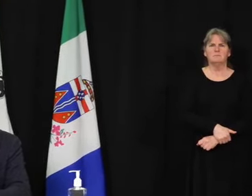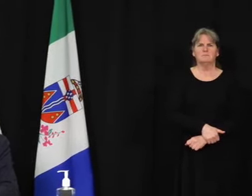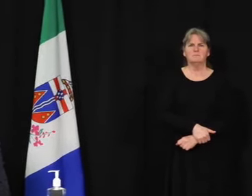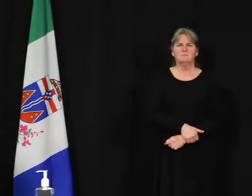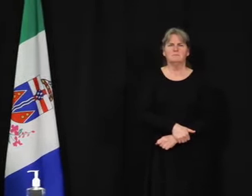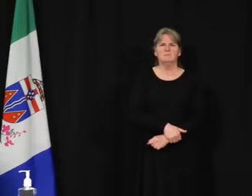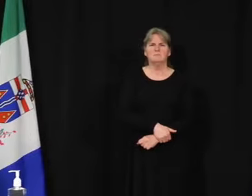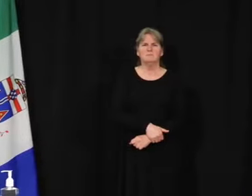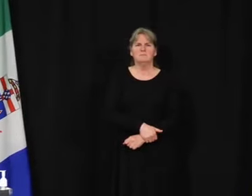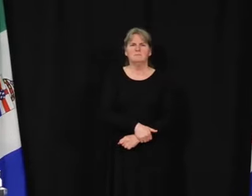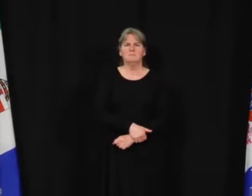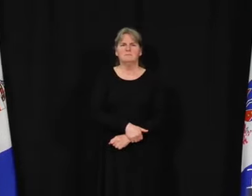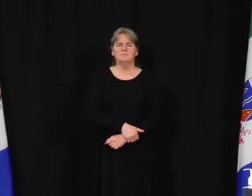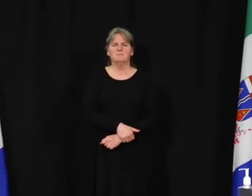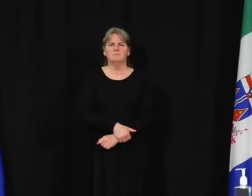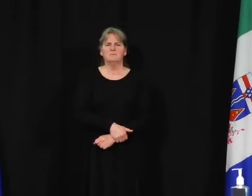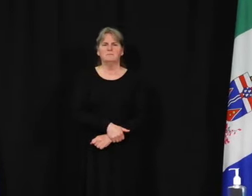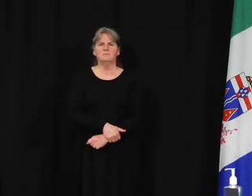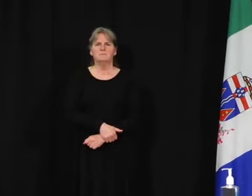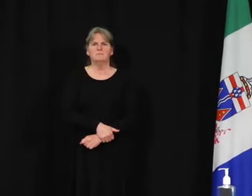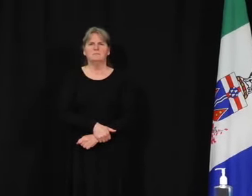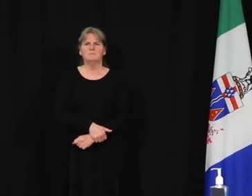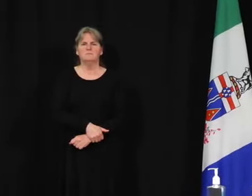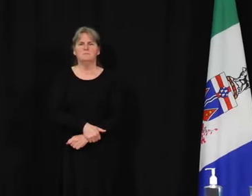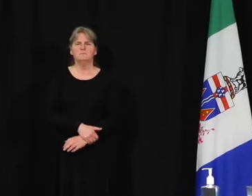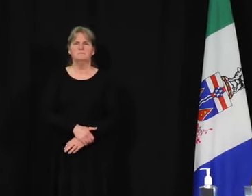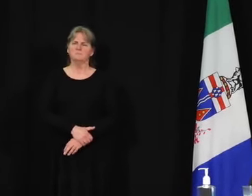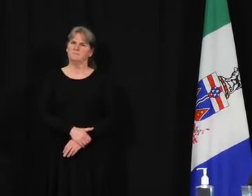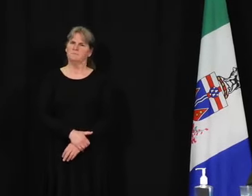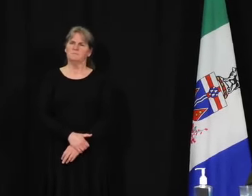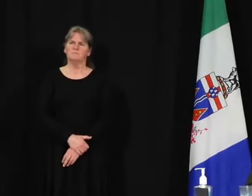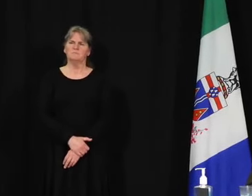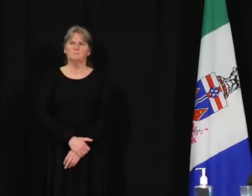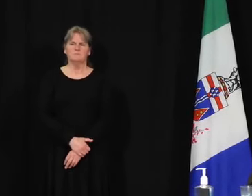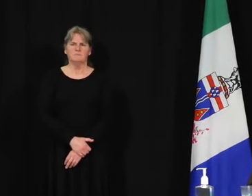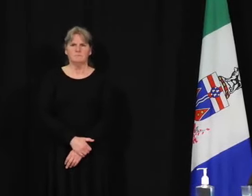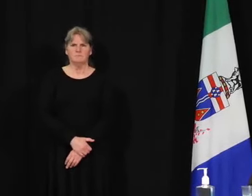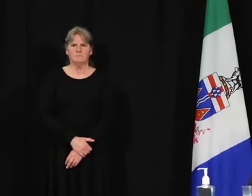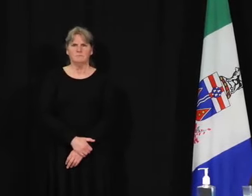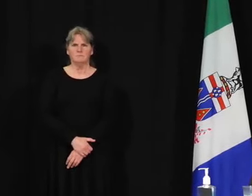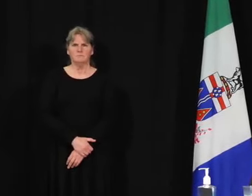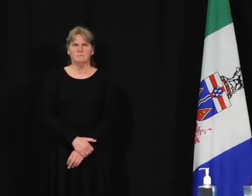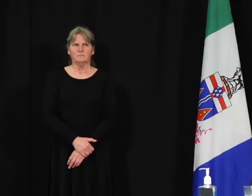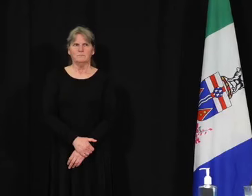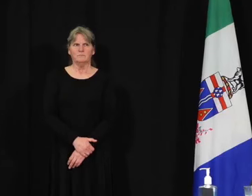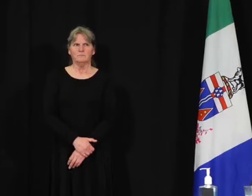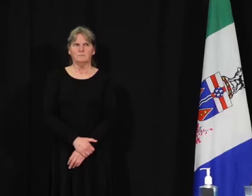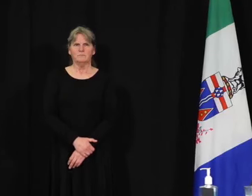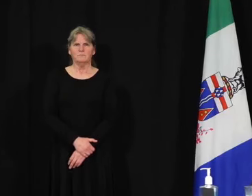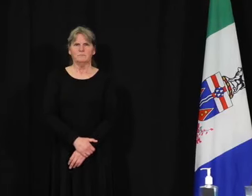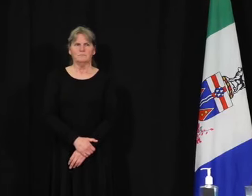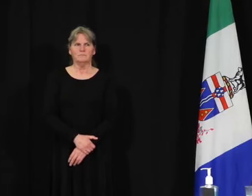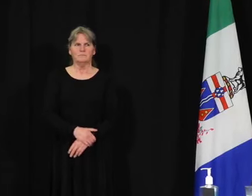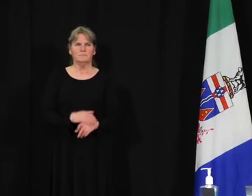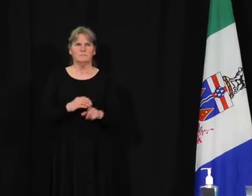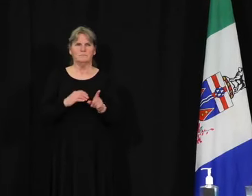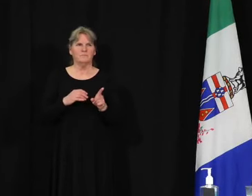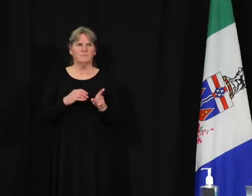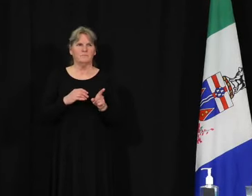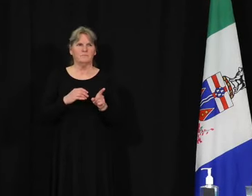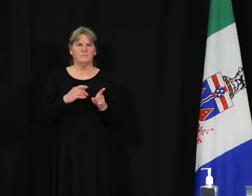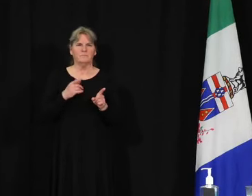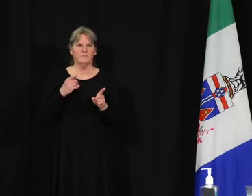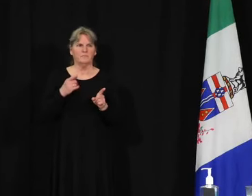[ No translation ]